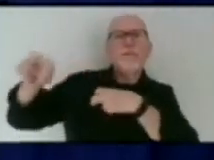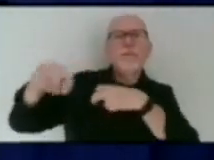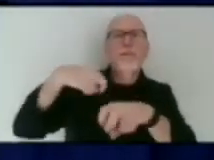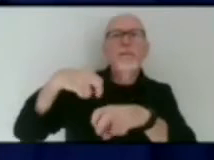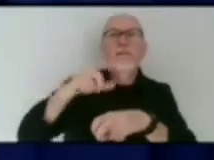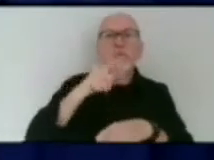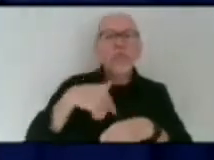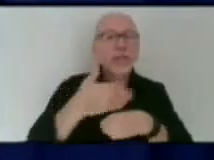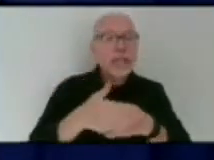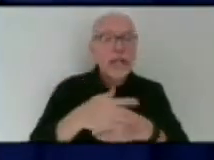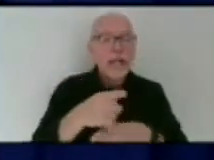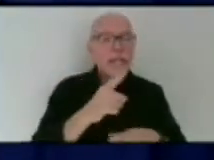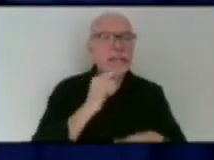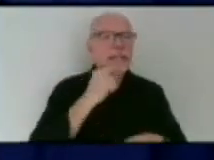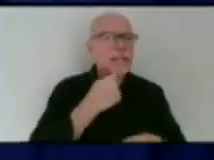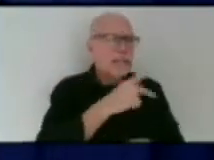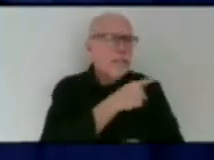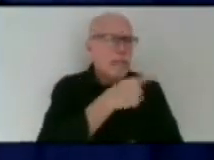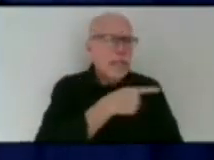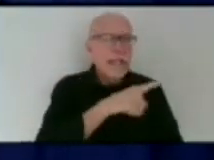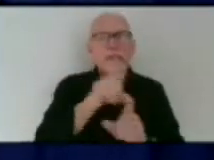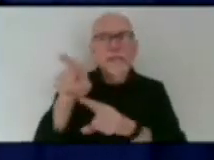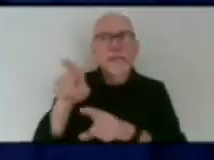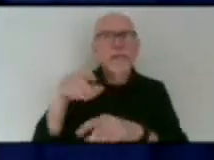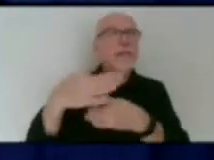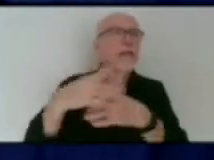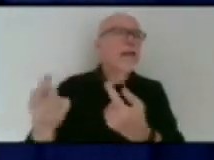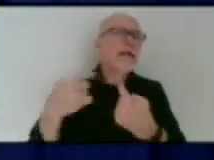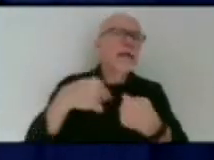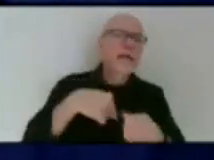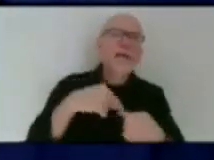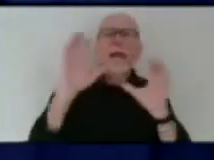critical patient that is picked up by EMS. So there is a very good